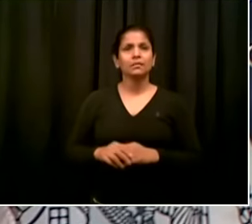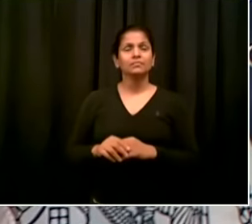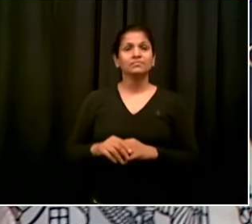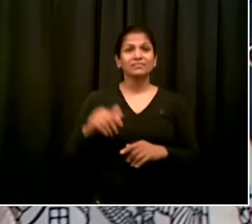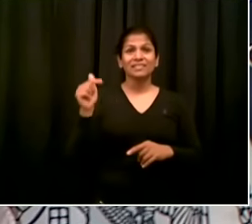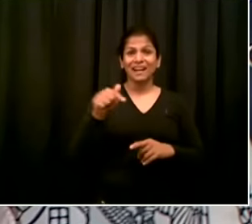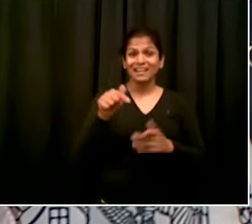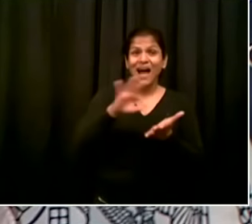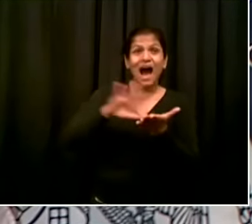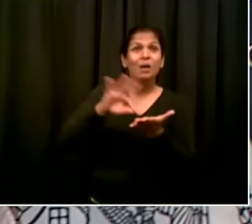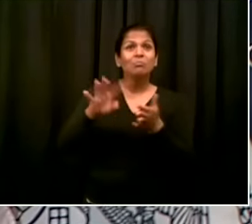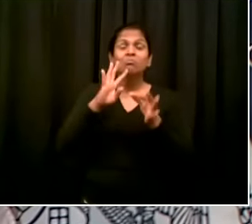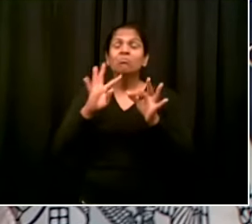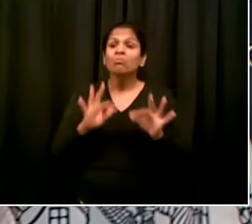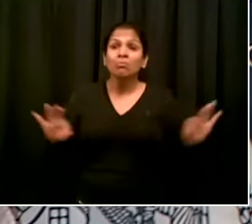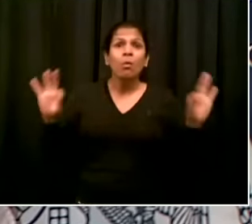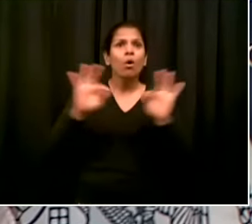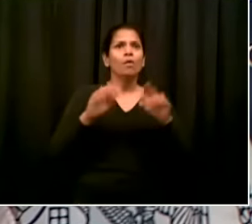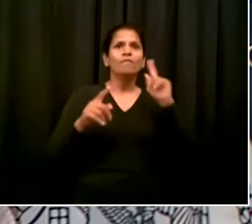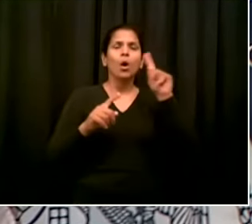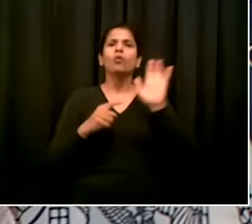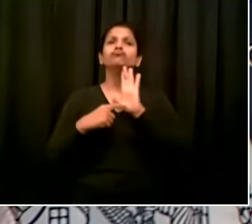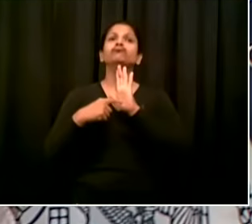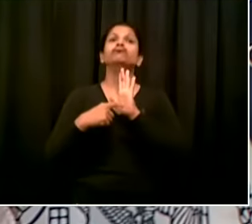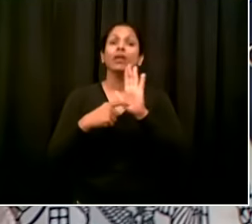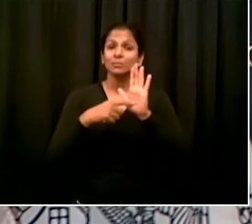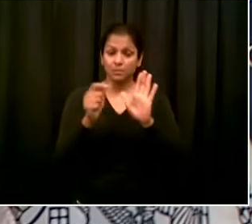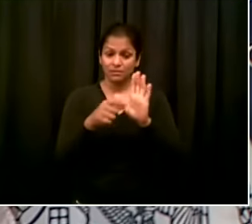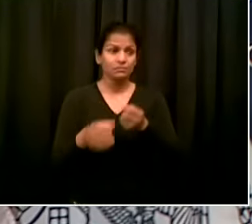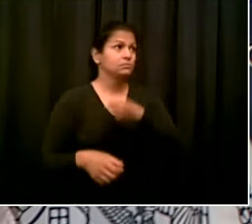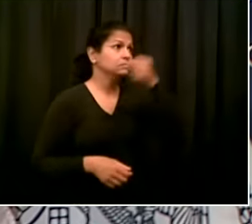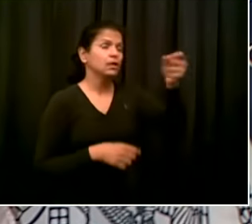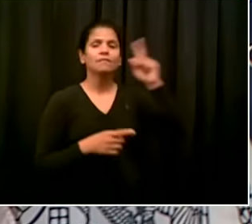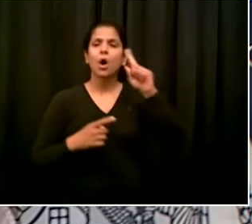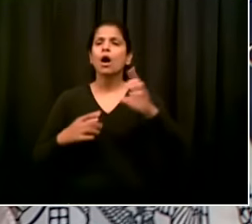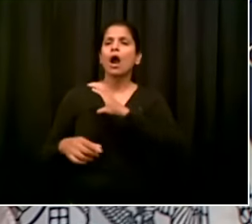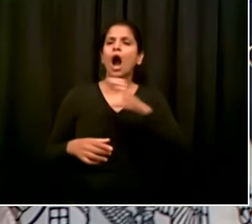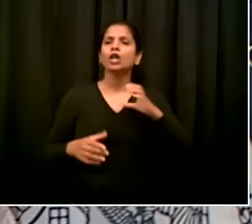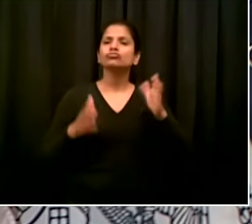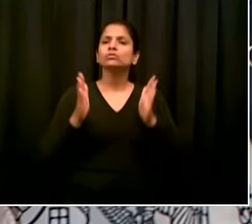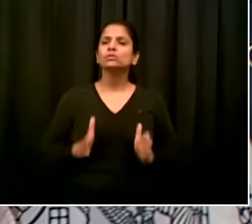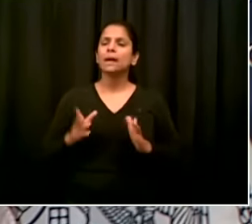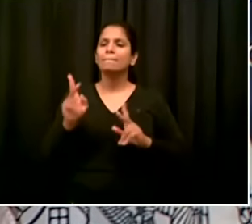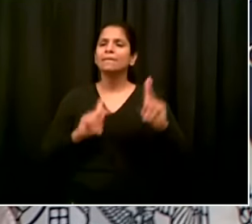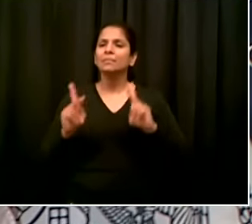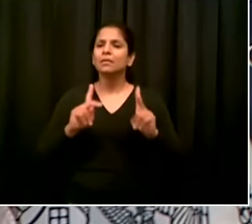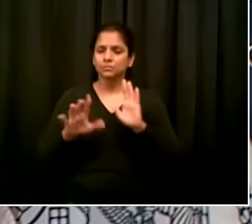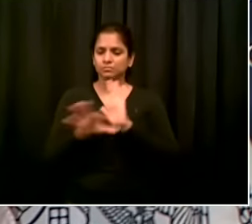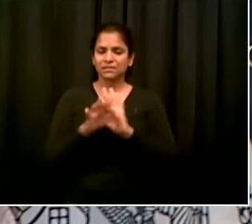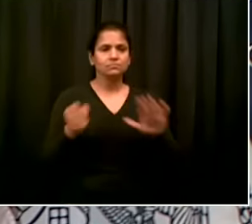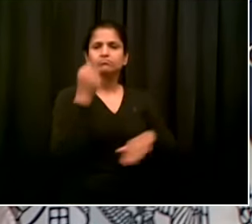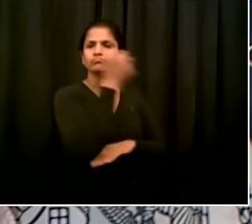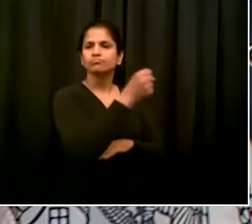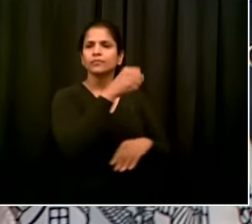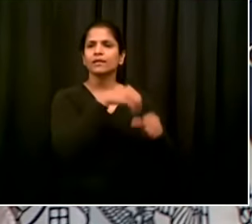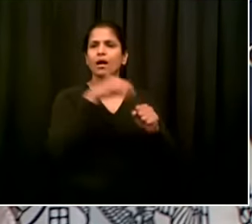THAT AS AN EFFORT TO UNDERCOUNT. THE FEDERAL COURT IS SAYING IT MUST CONTINUE FOR ANOTHER